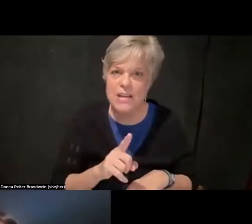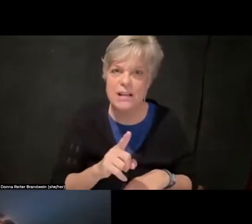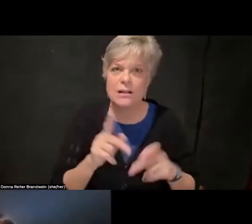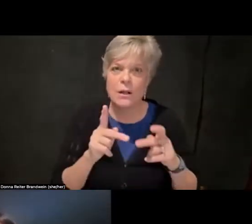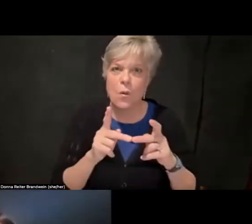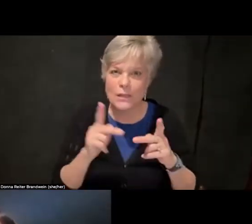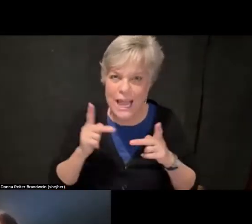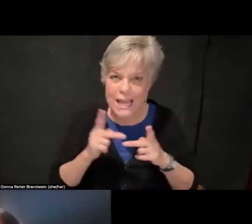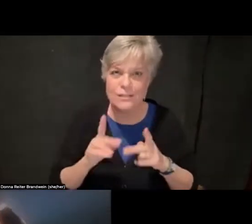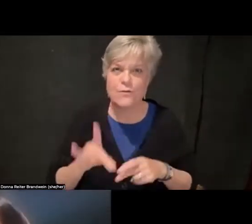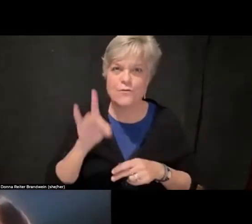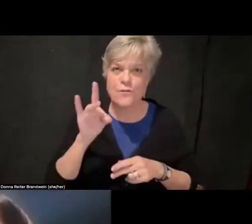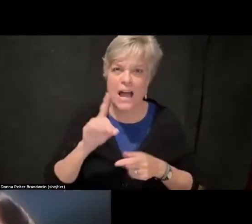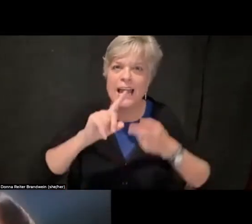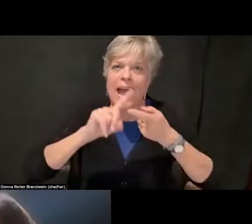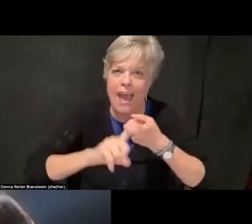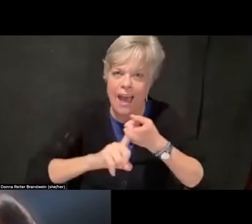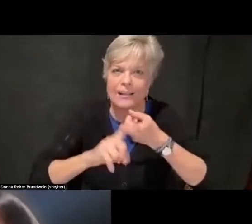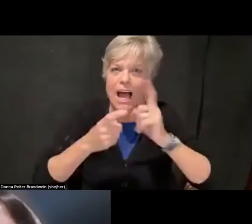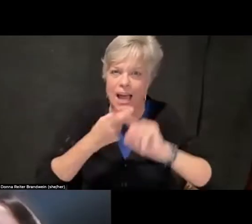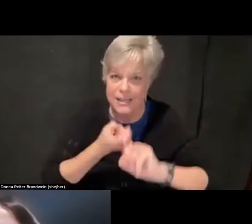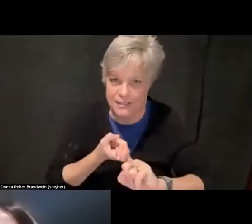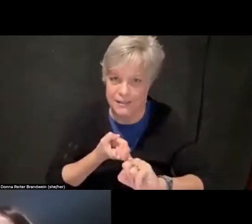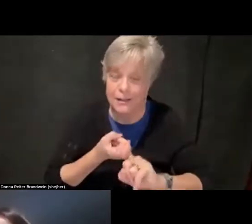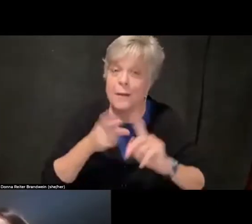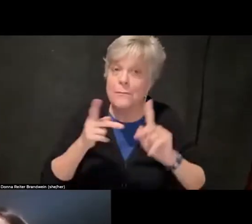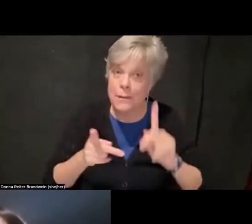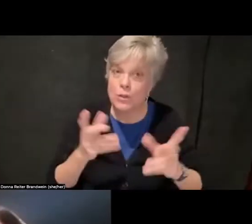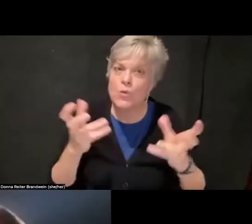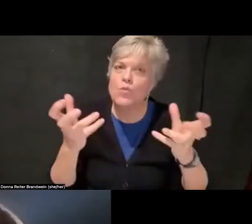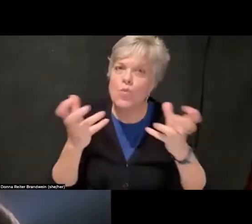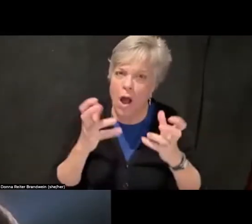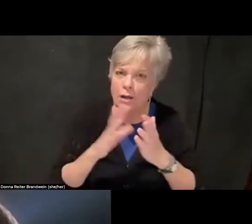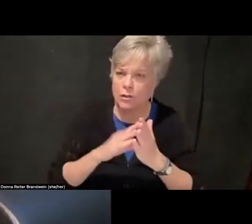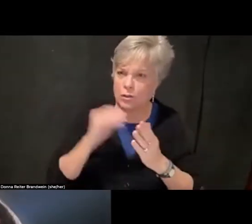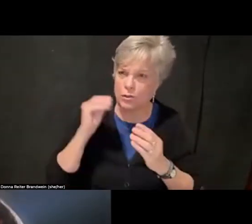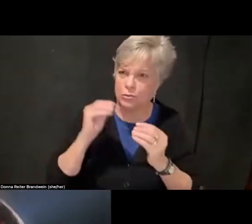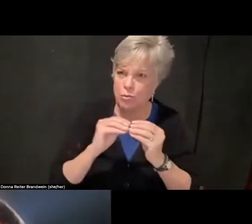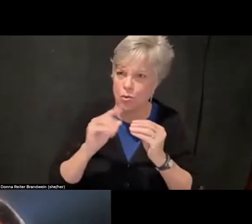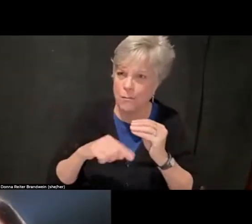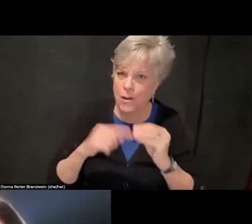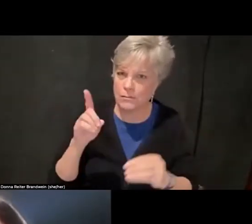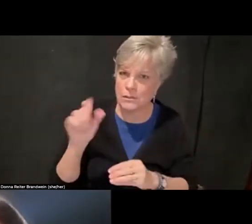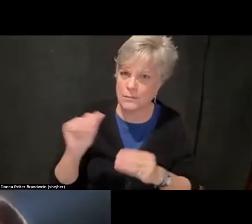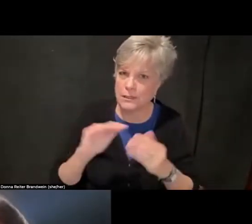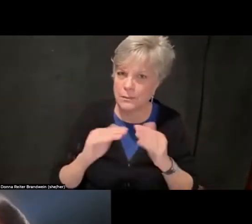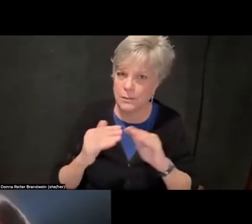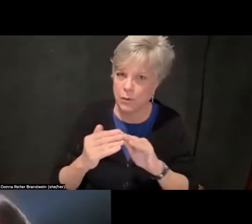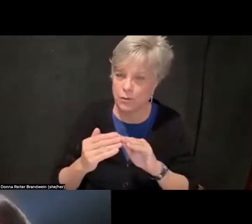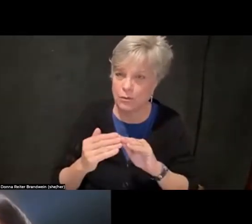People who care to learn more about the disability community think that the cultural center can turn